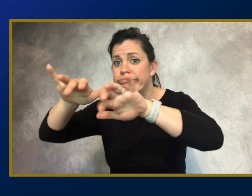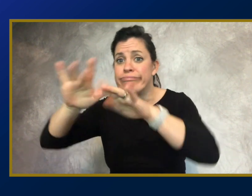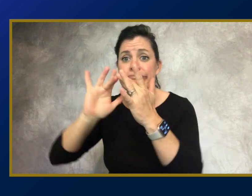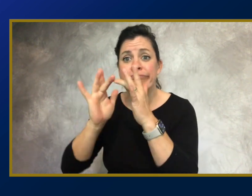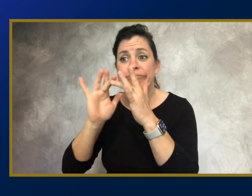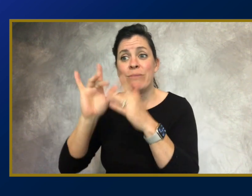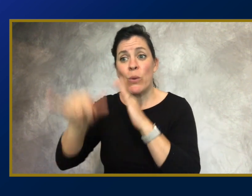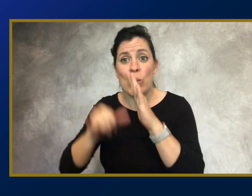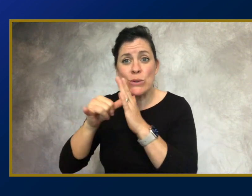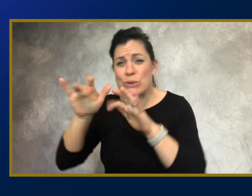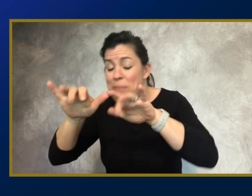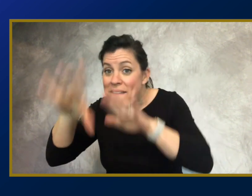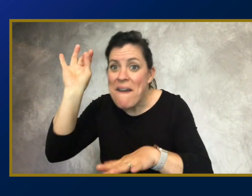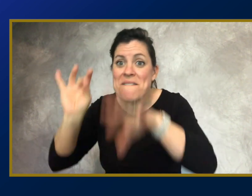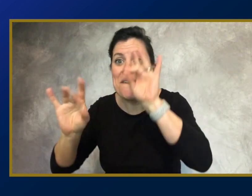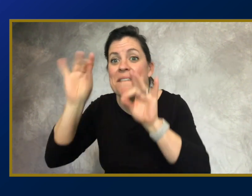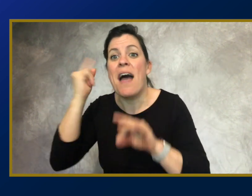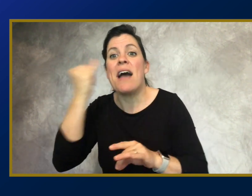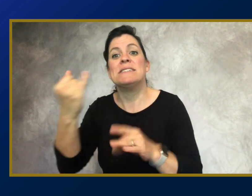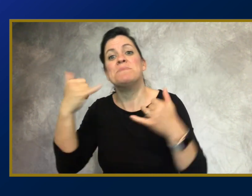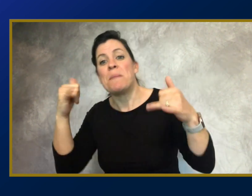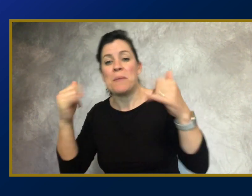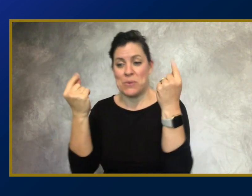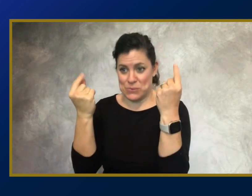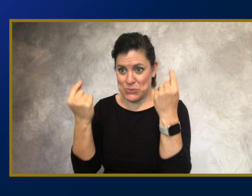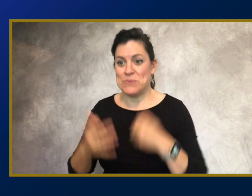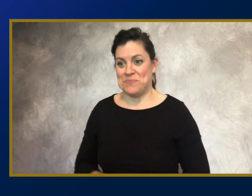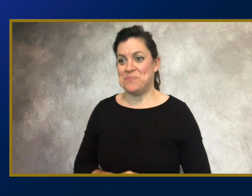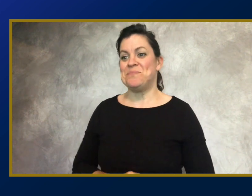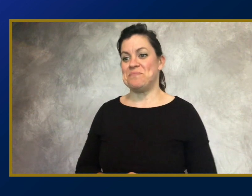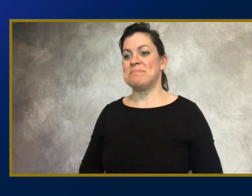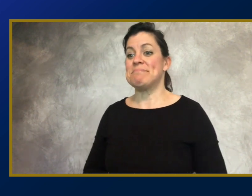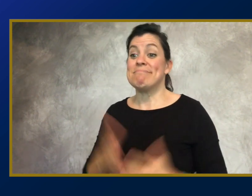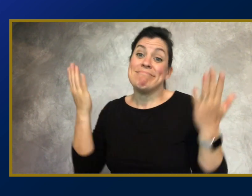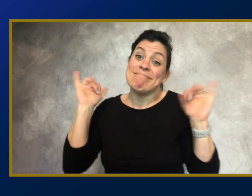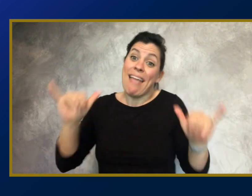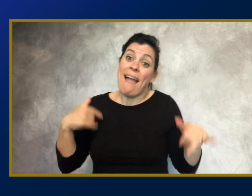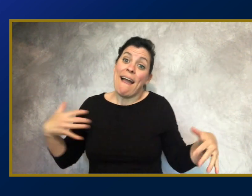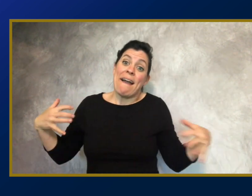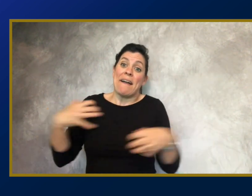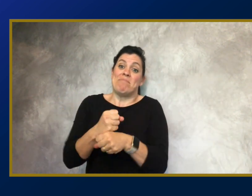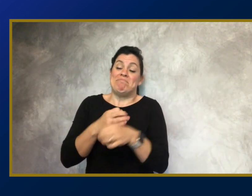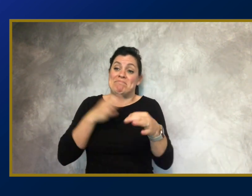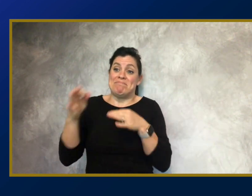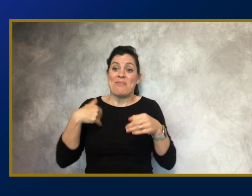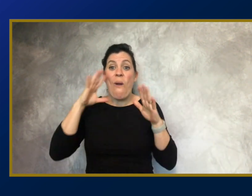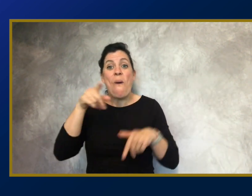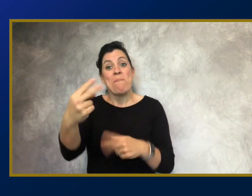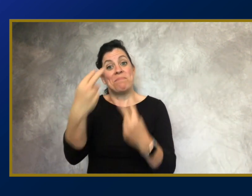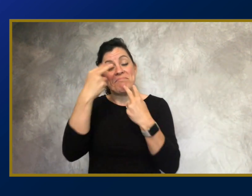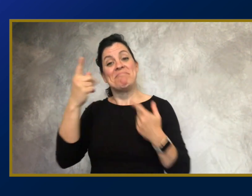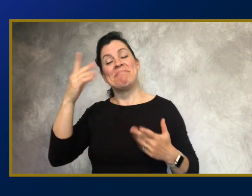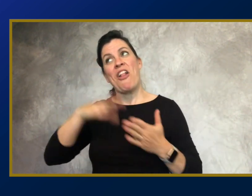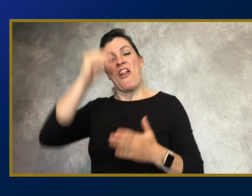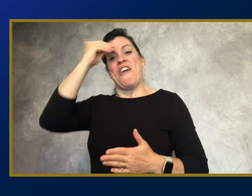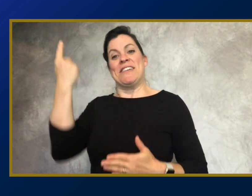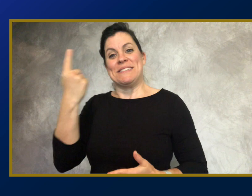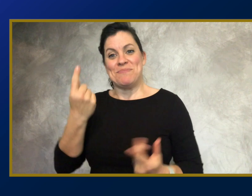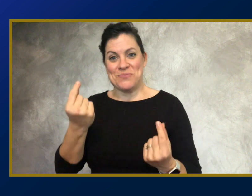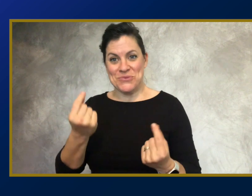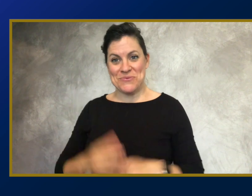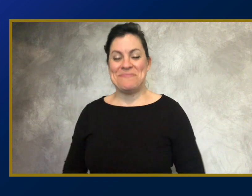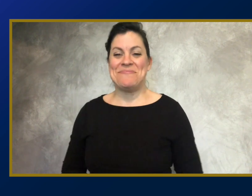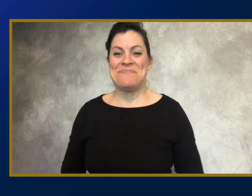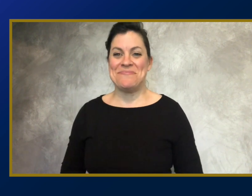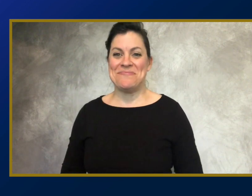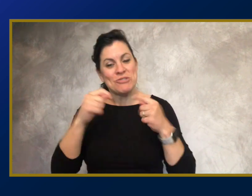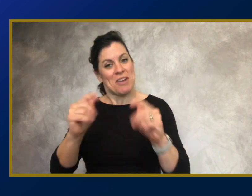for today. I hope that you learned something and I hope you'll try those core exercises at home.